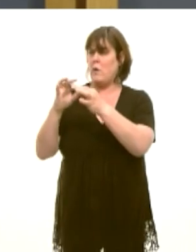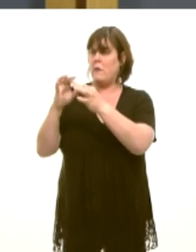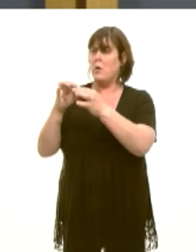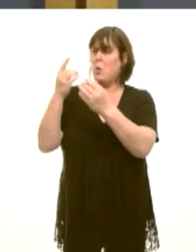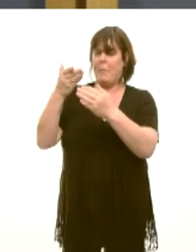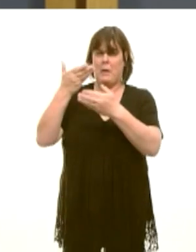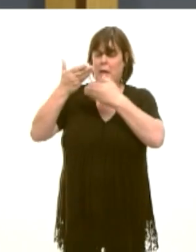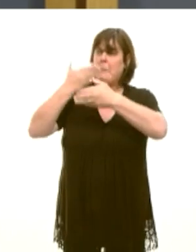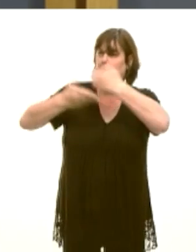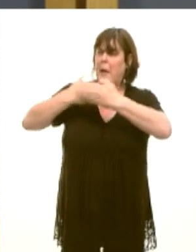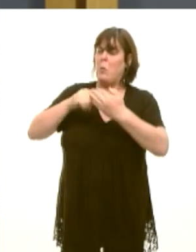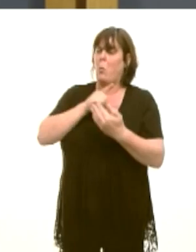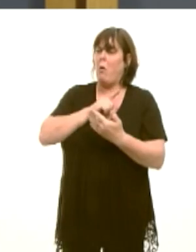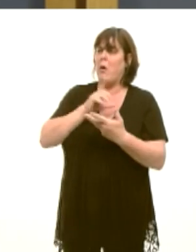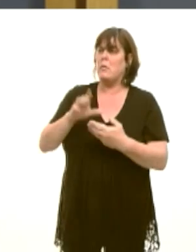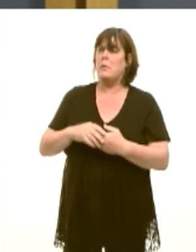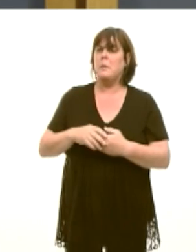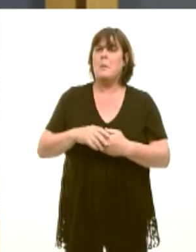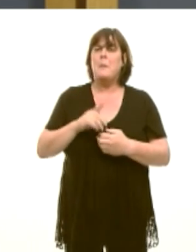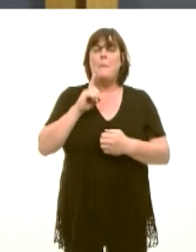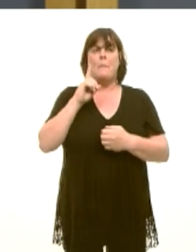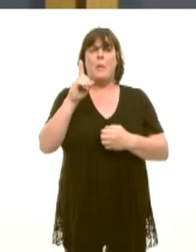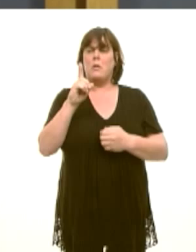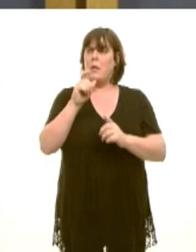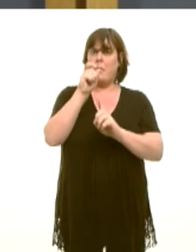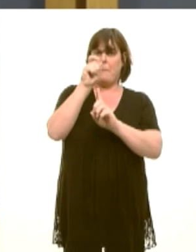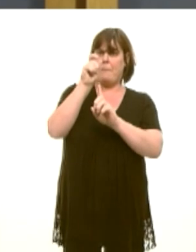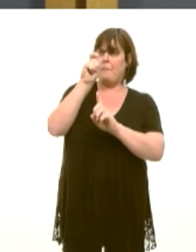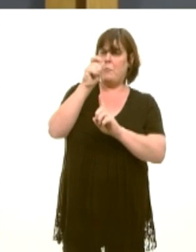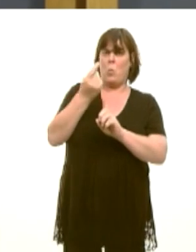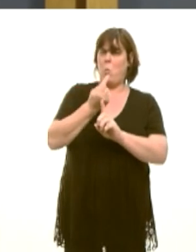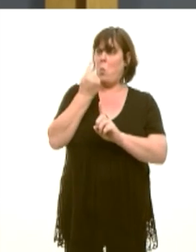But the person negotiating any changes that will be the basis of any referendum will be